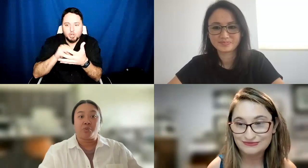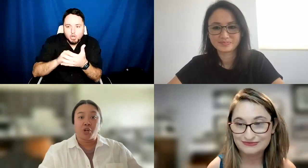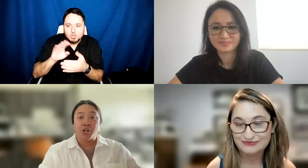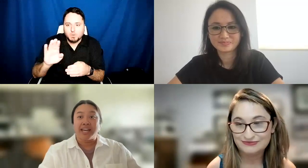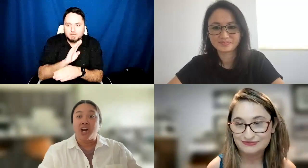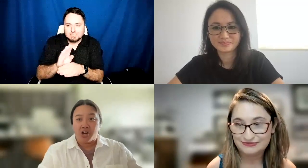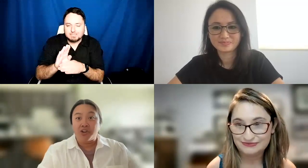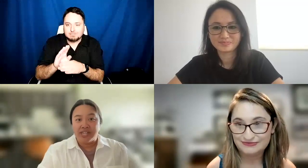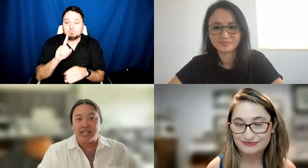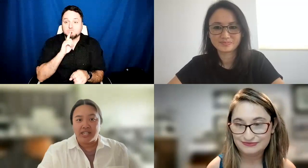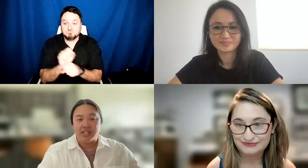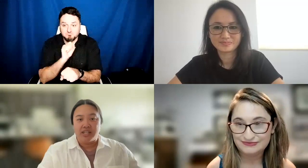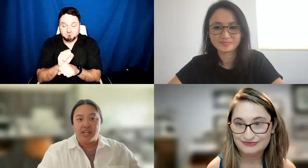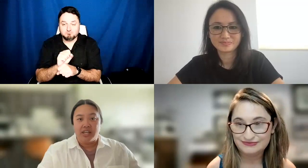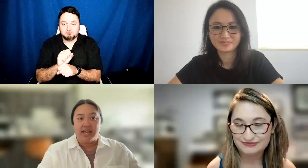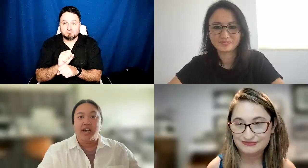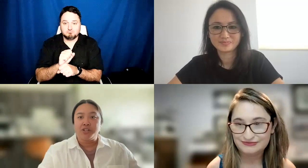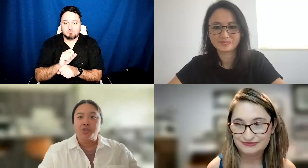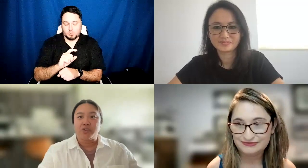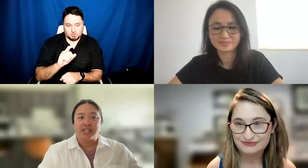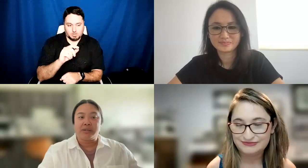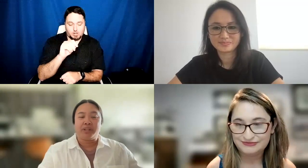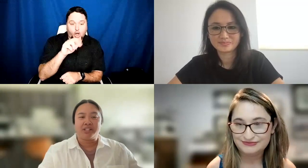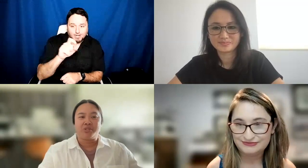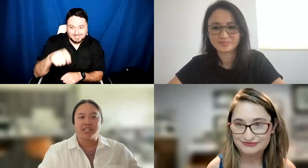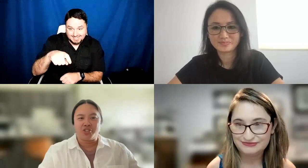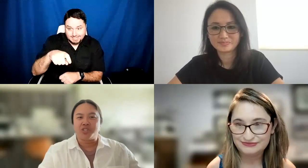were and are needed, and how you created a plan to essentially